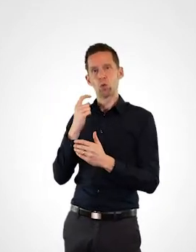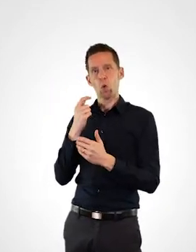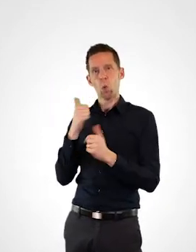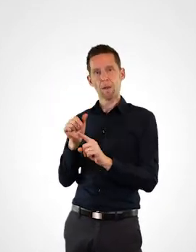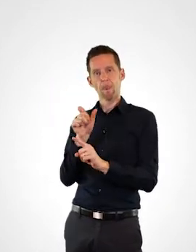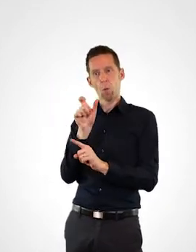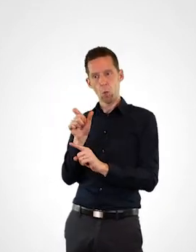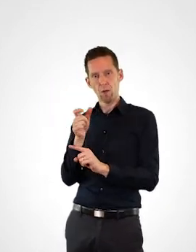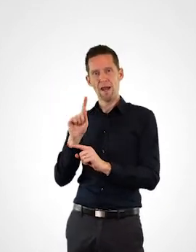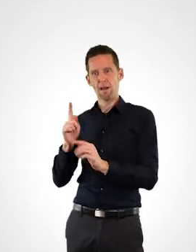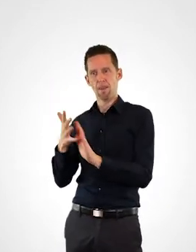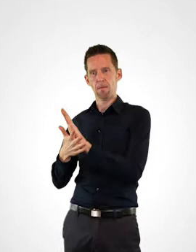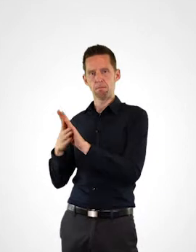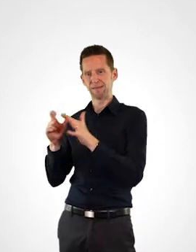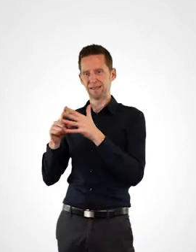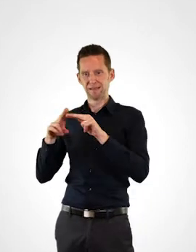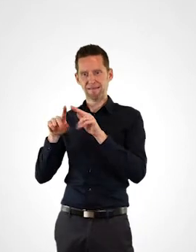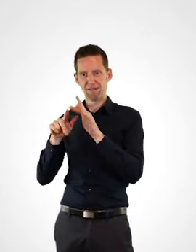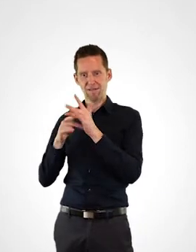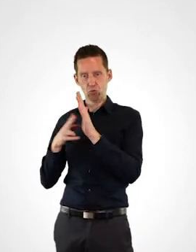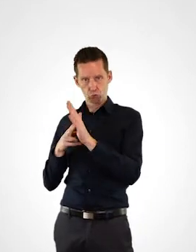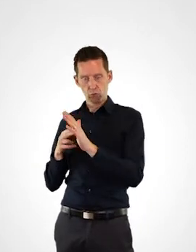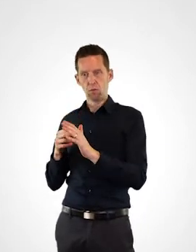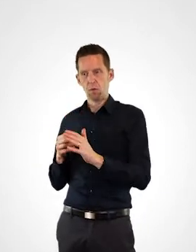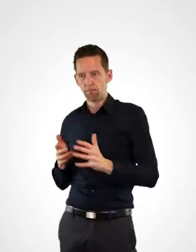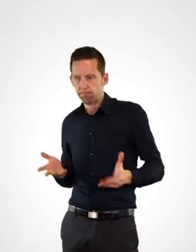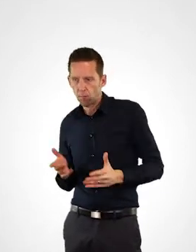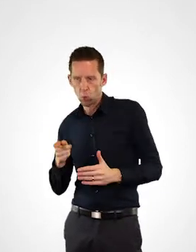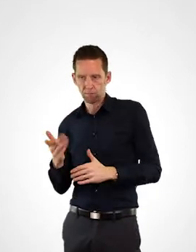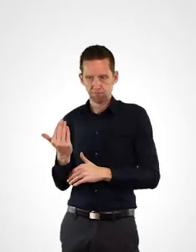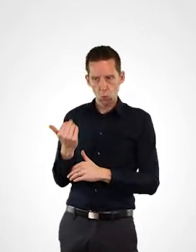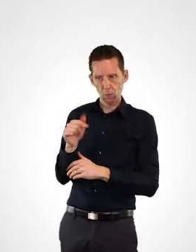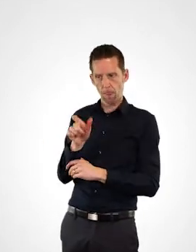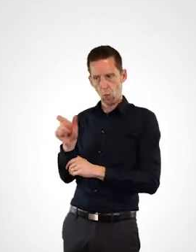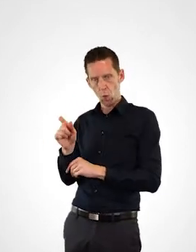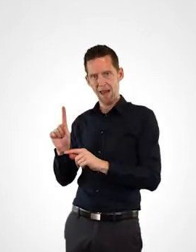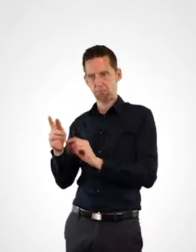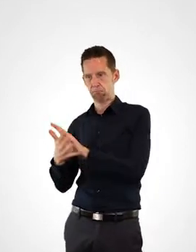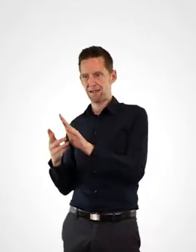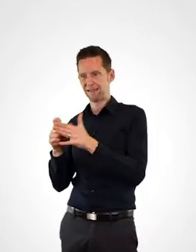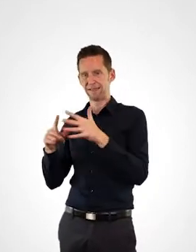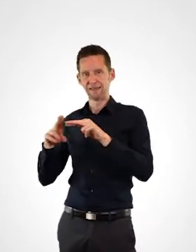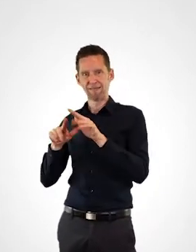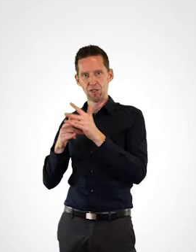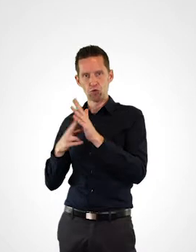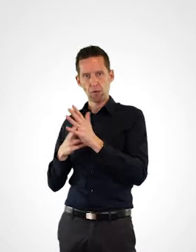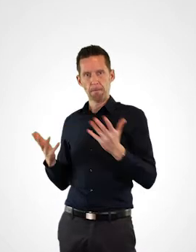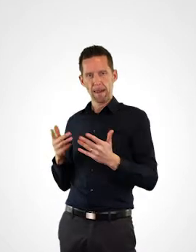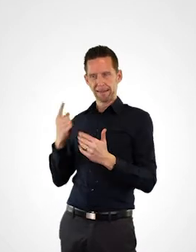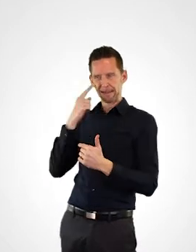to use the word and the definition and to encourage the child to use the word and the definition when playing